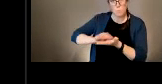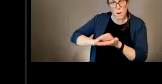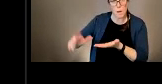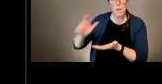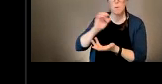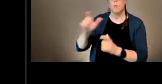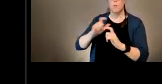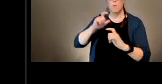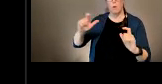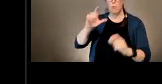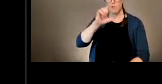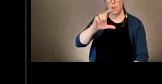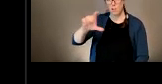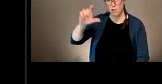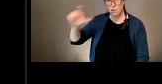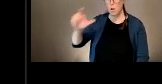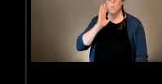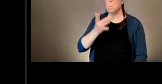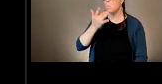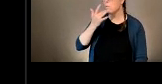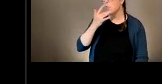or would prefer that flyer in electronic format...